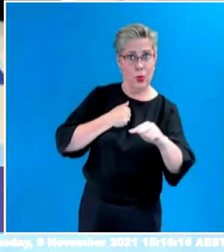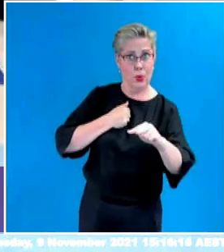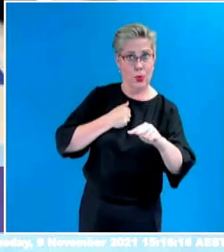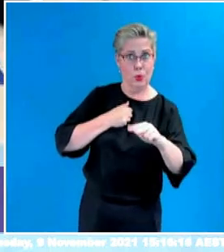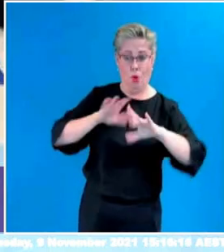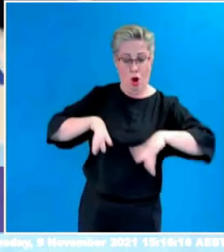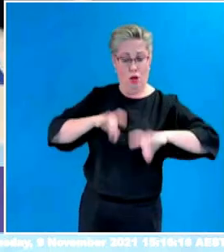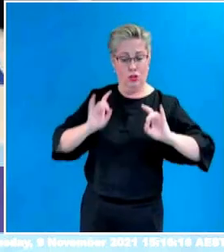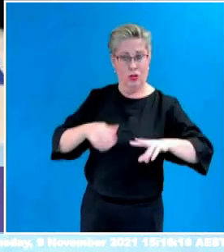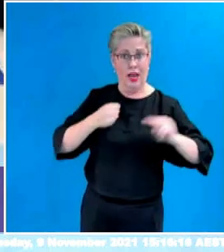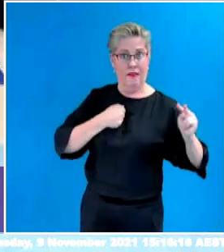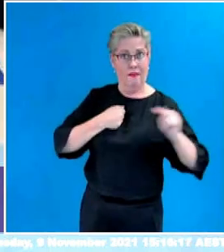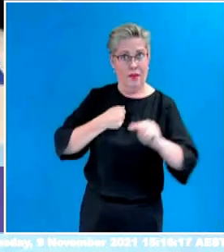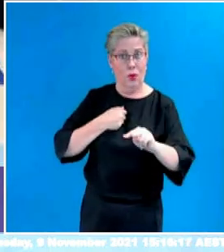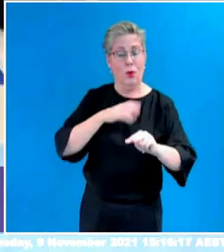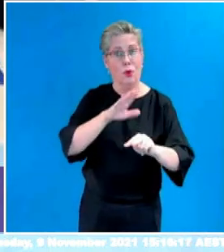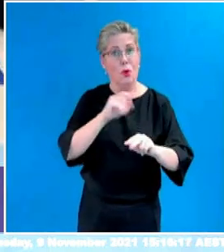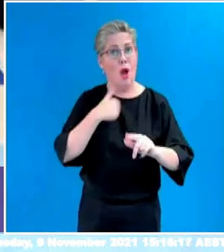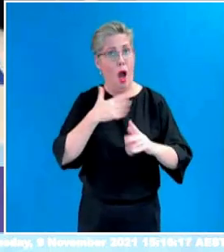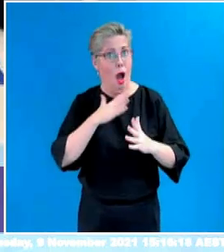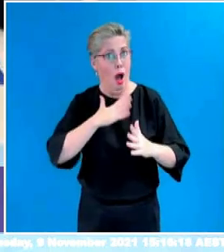provide some more information to you. But I think where it could be